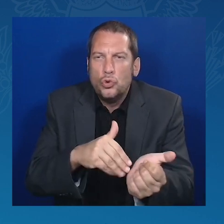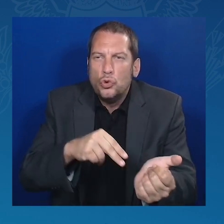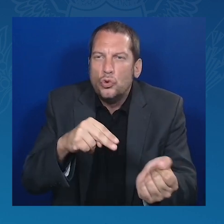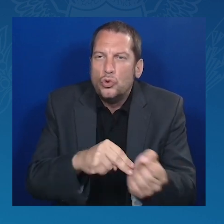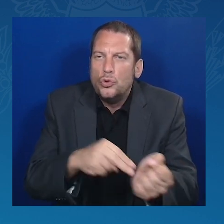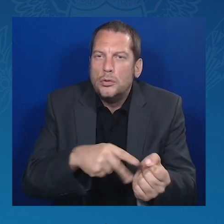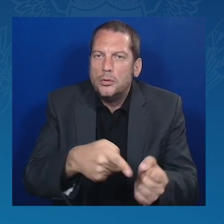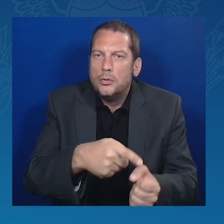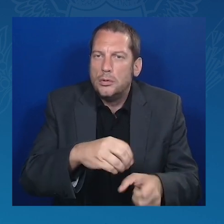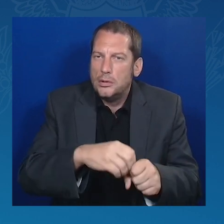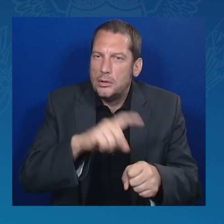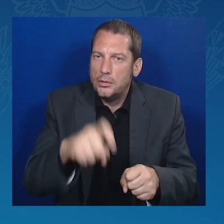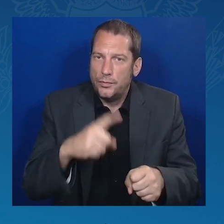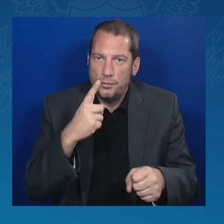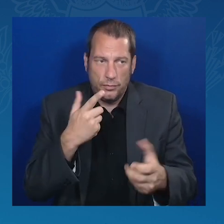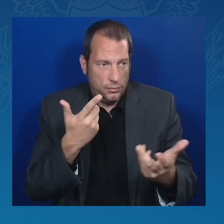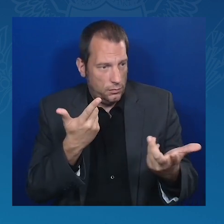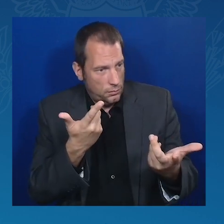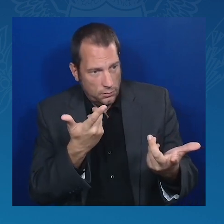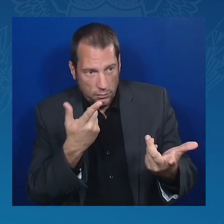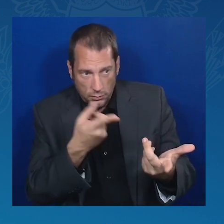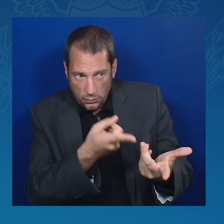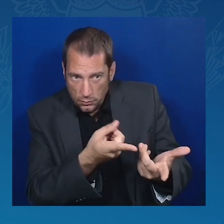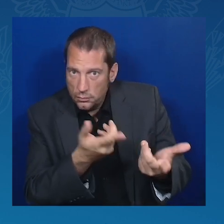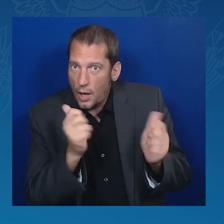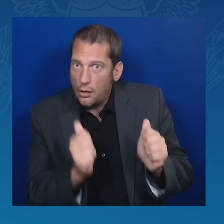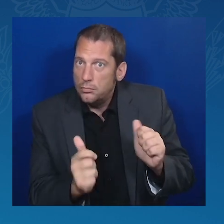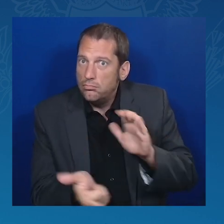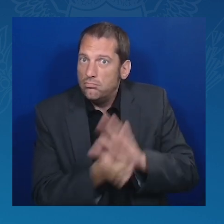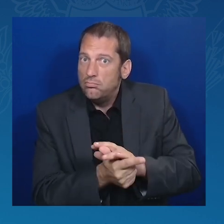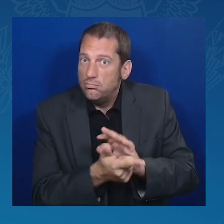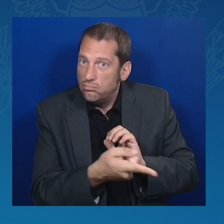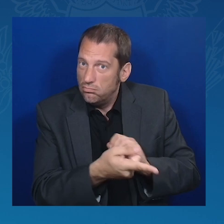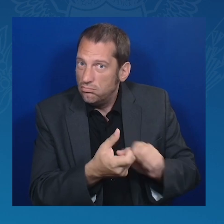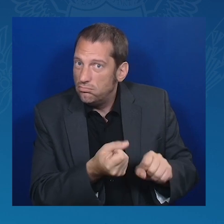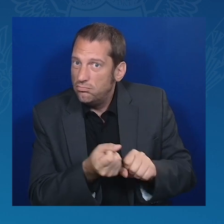We have doctors here, we have physicians here that punish women,